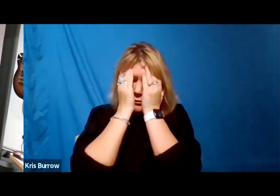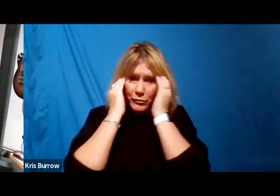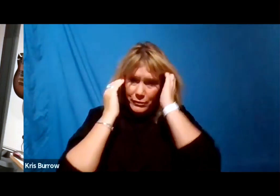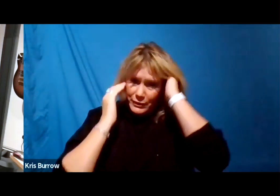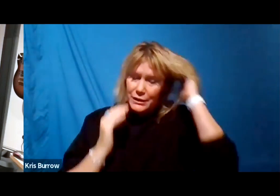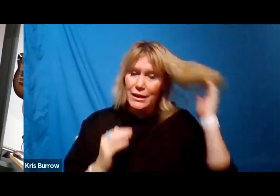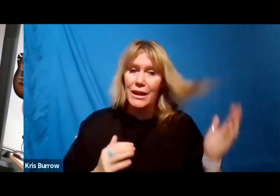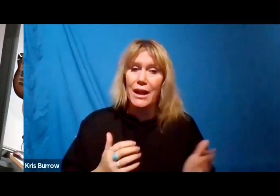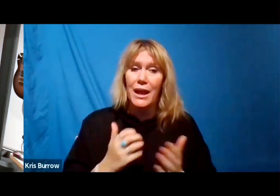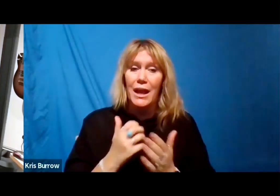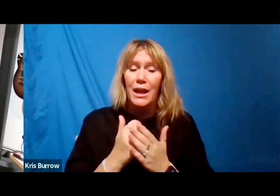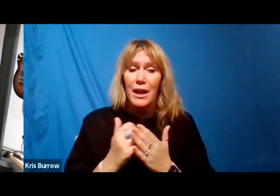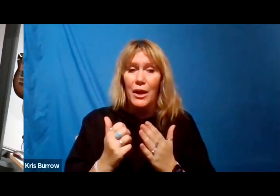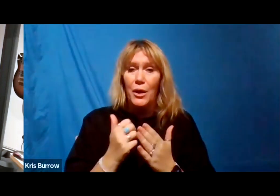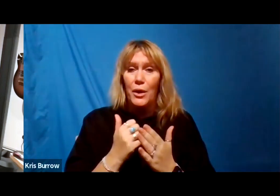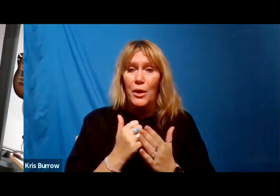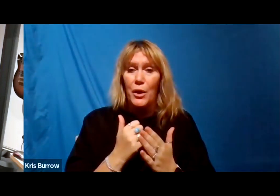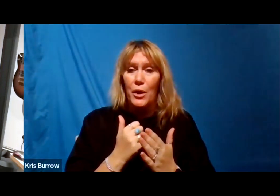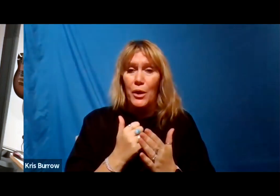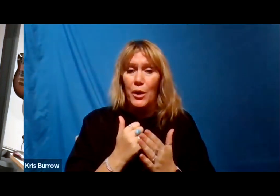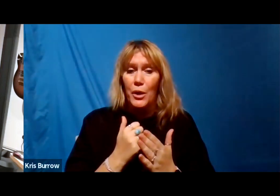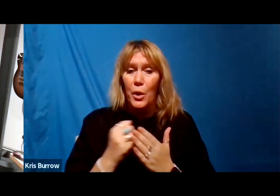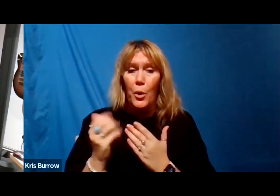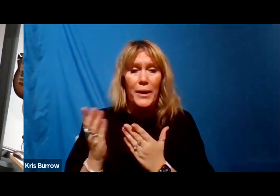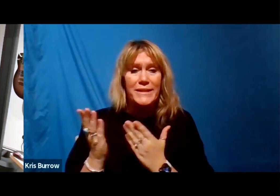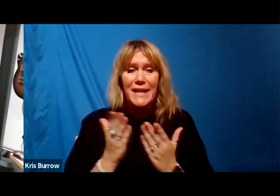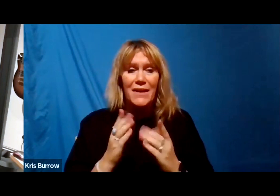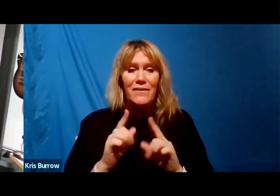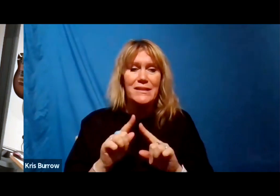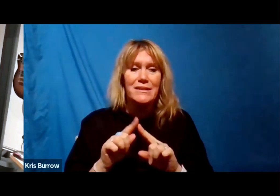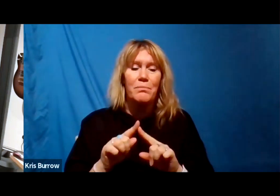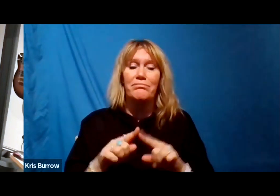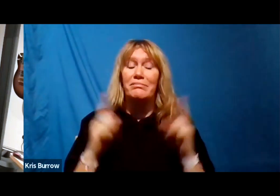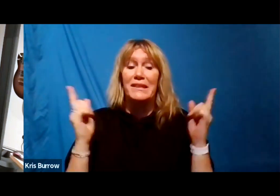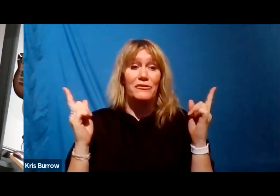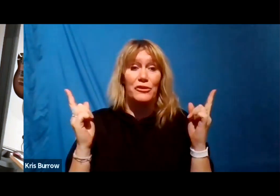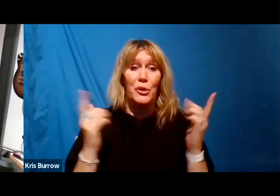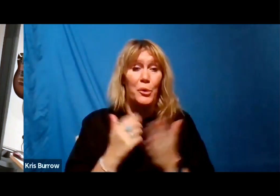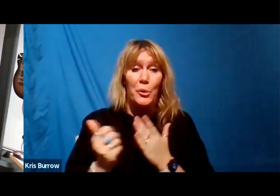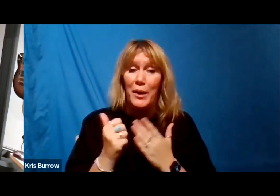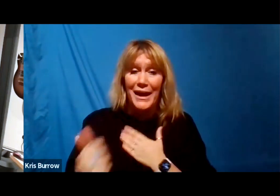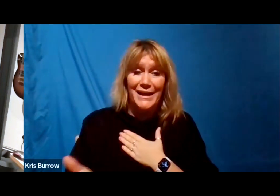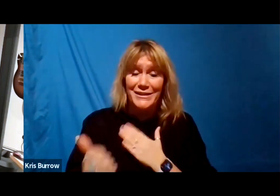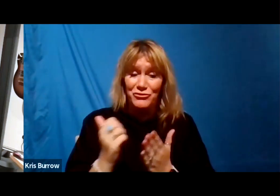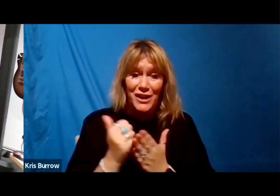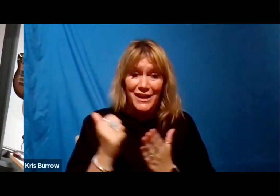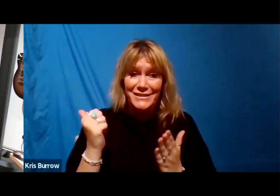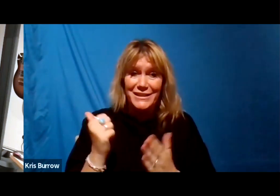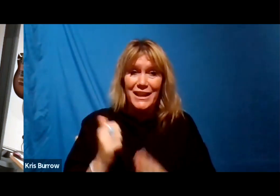with transparent frames and, I've got a